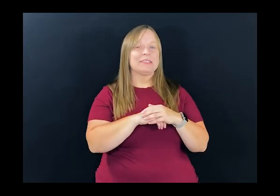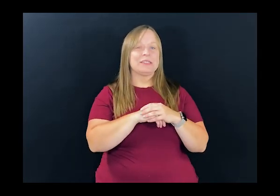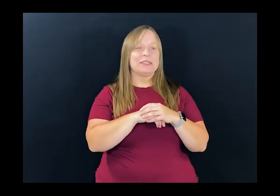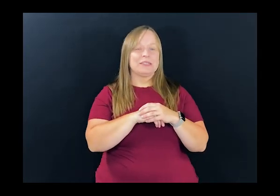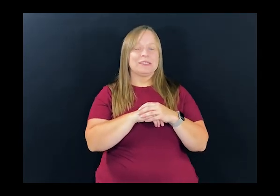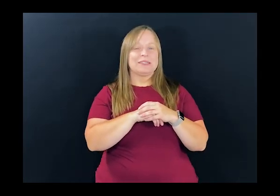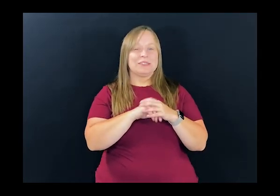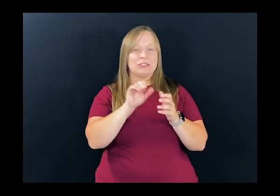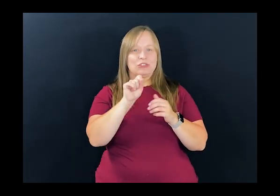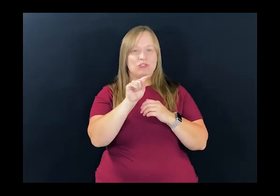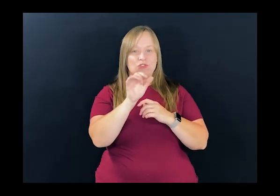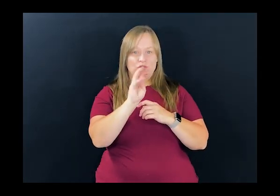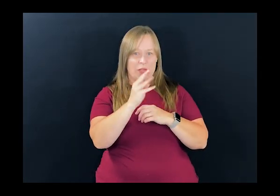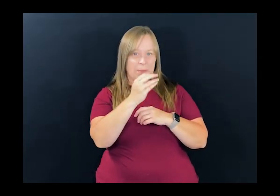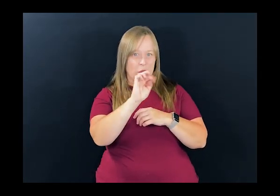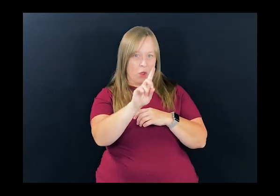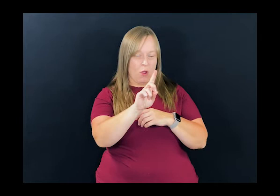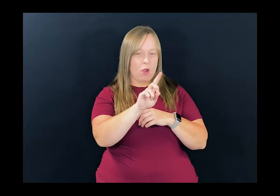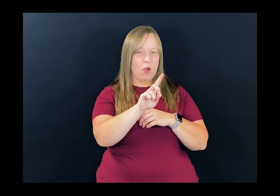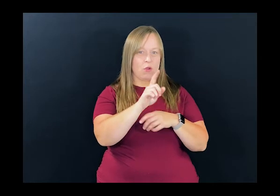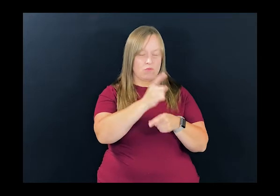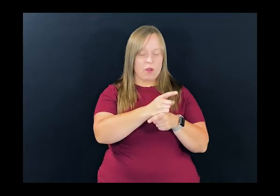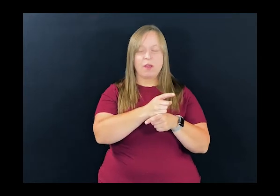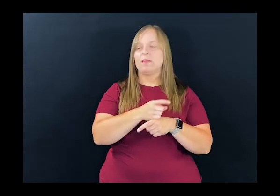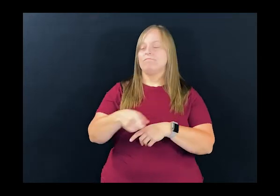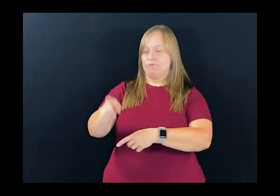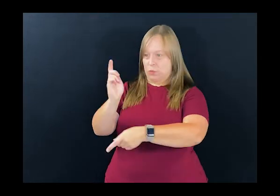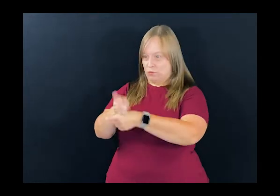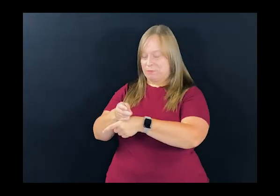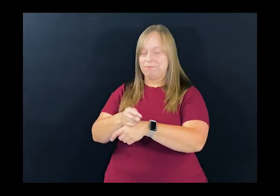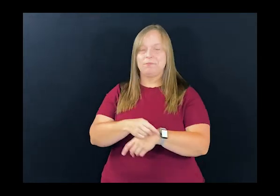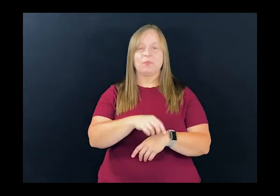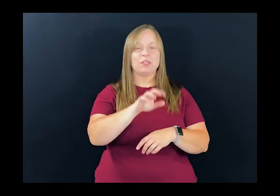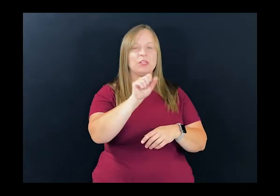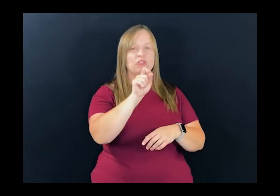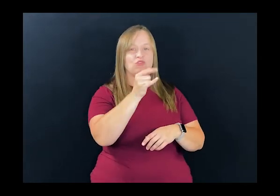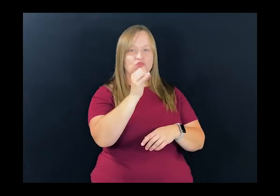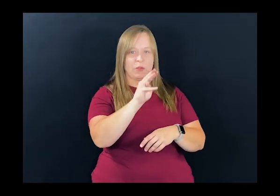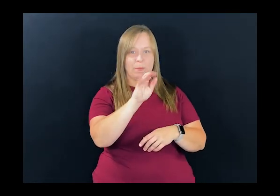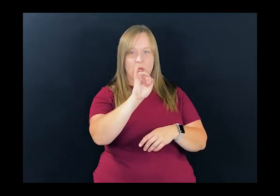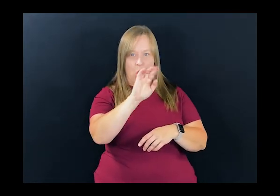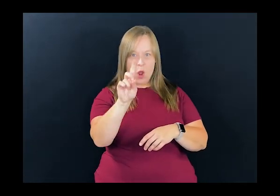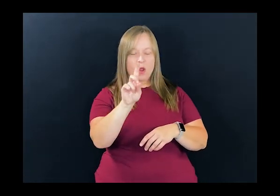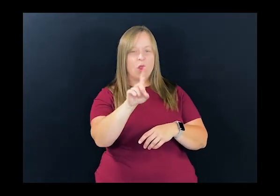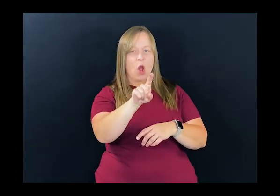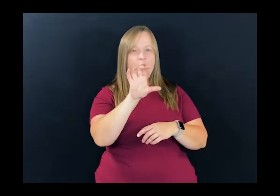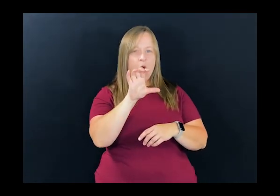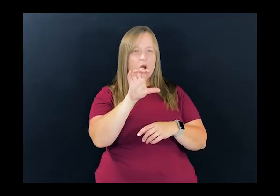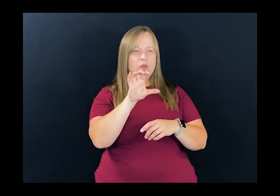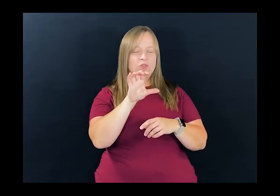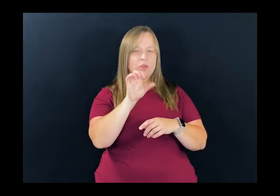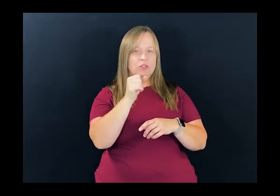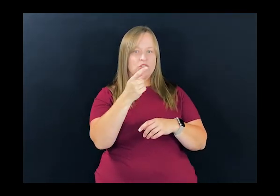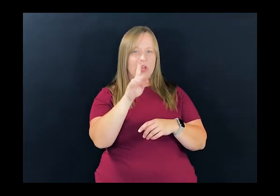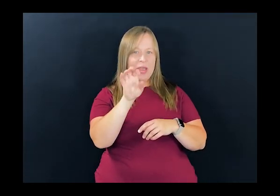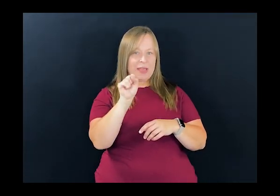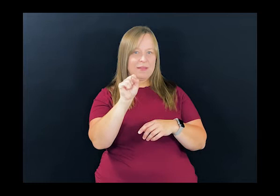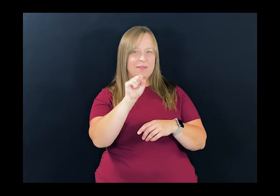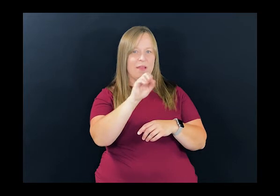through StreamYard, is that correct, Donna? [Donna] That is correct. [Shameka] Yes. And we're partnering with a Hundred Shades of Disability